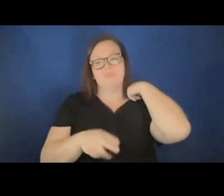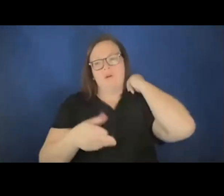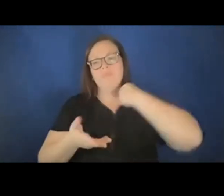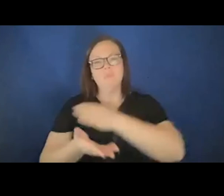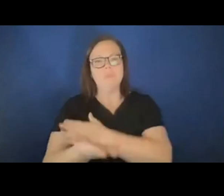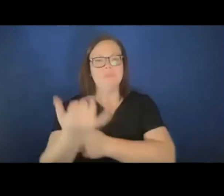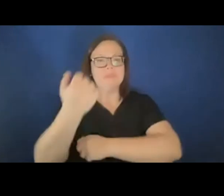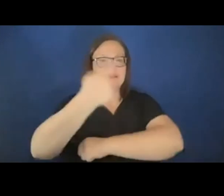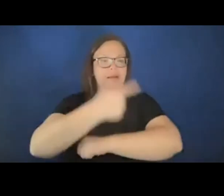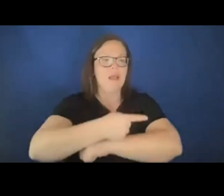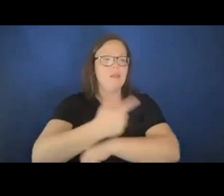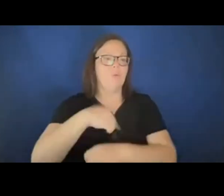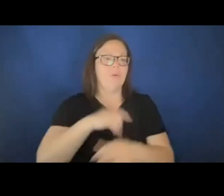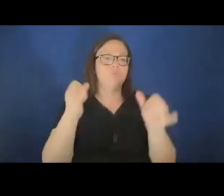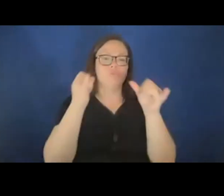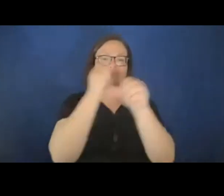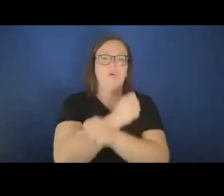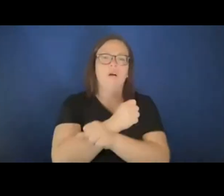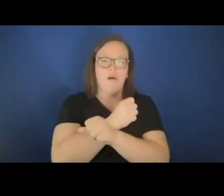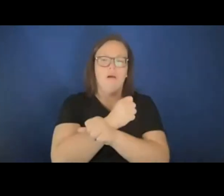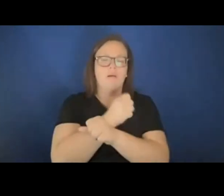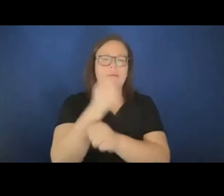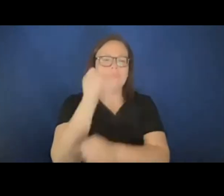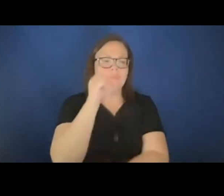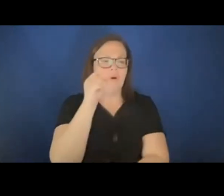We got drunk in a barroom the small town of Fairfax